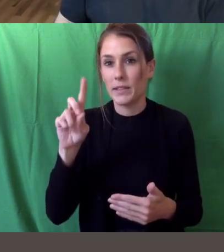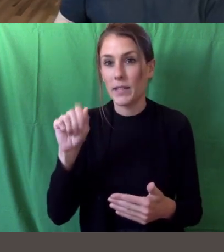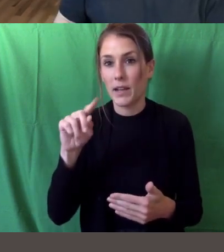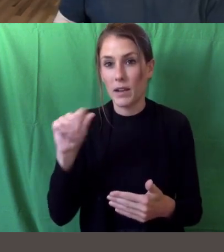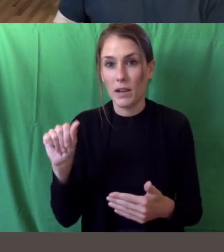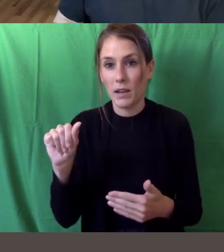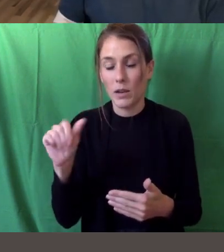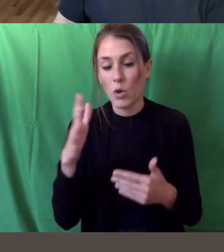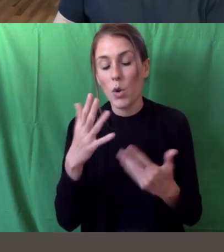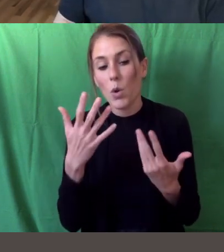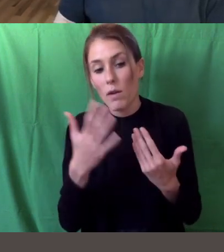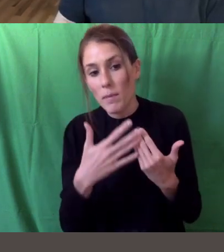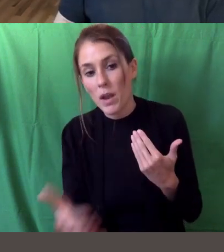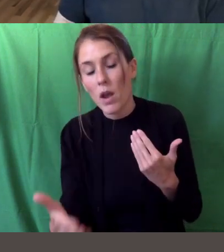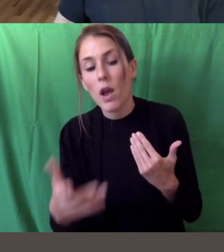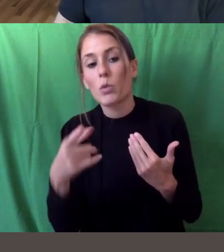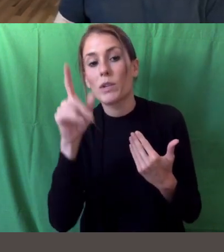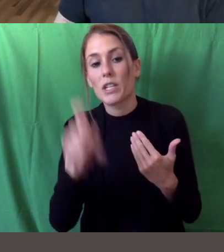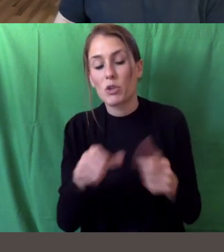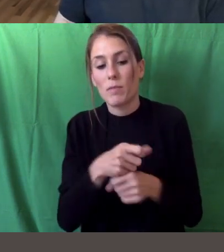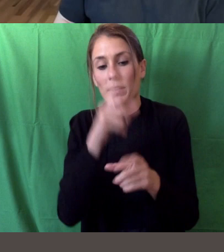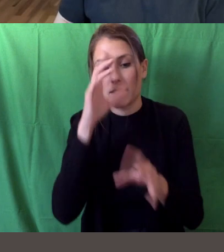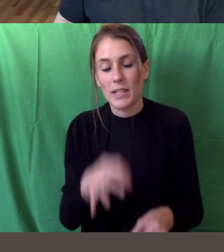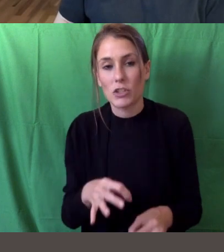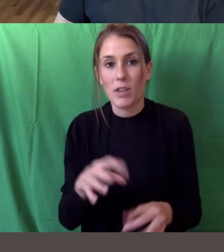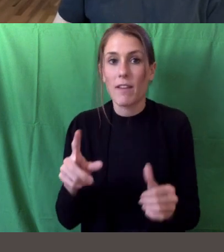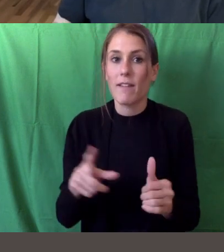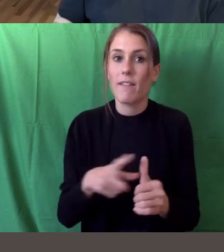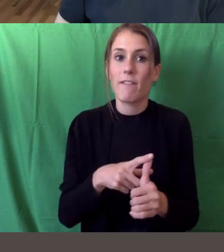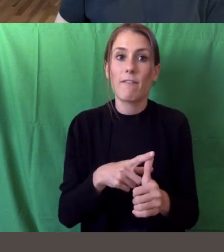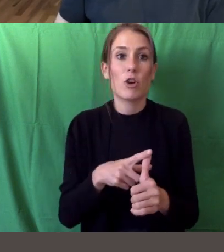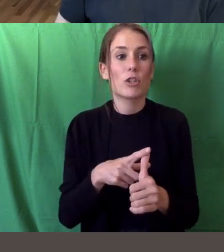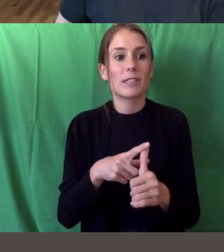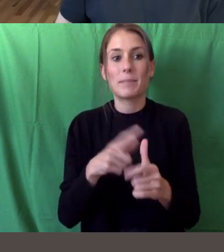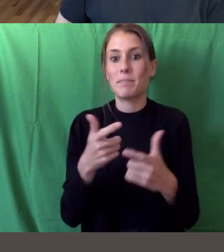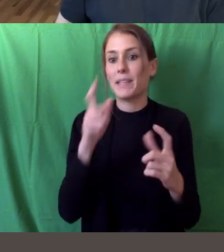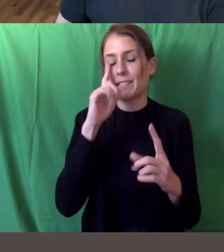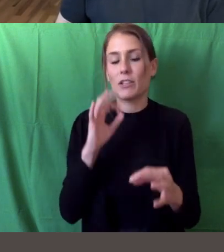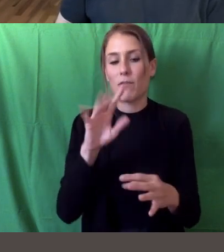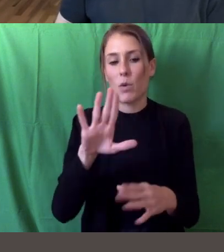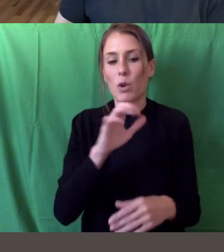So, from there, you need to make some decisions, and this is the first set of big decisions for your application.